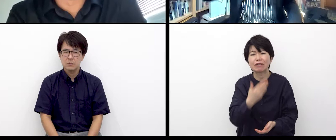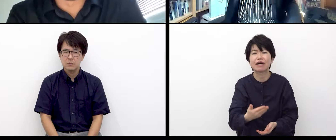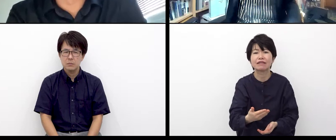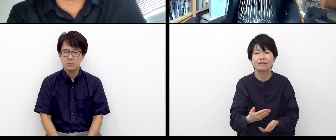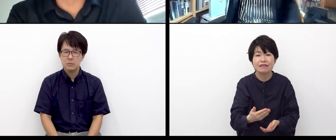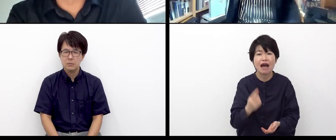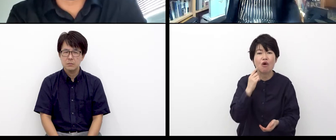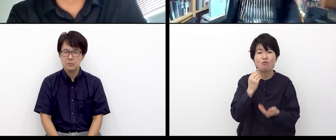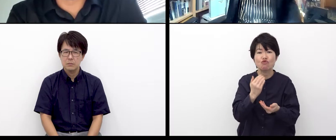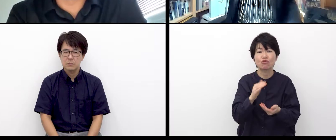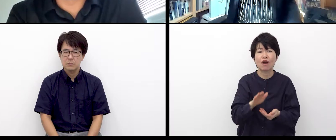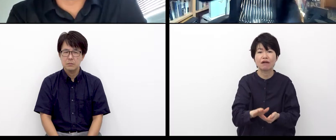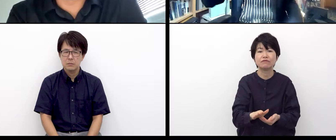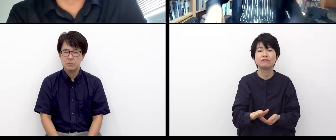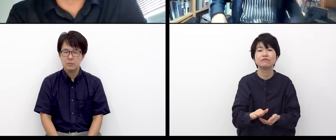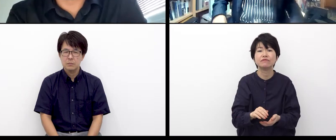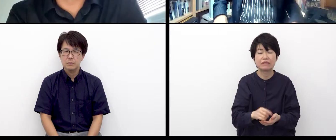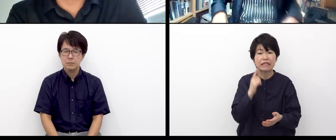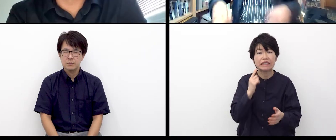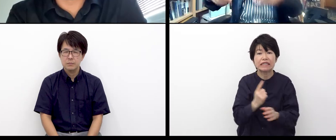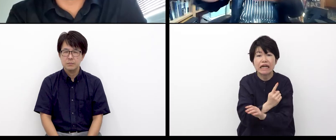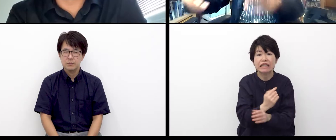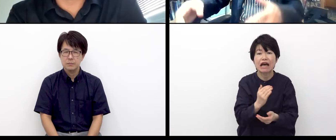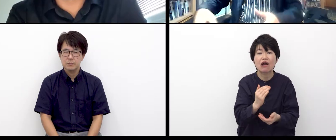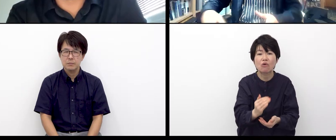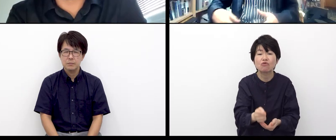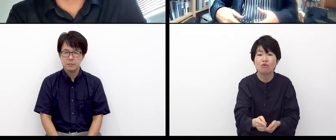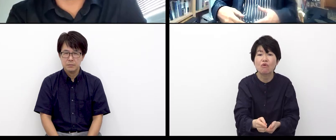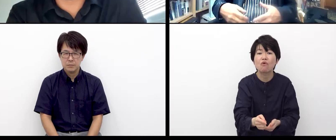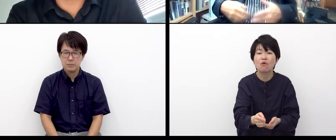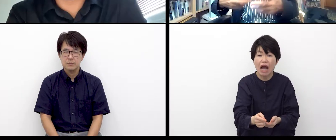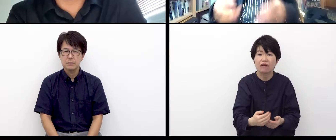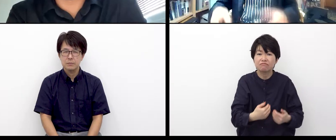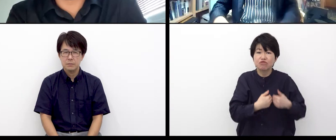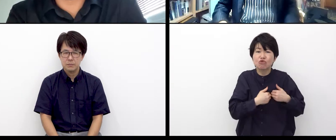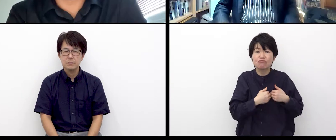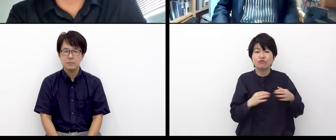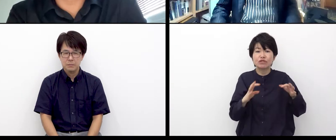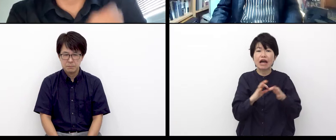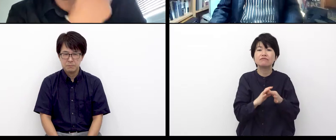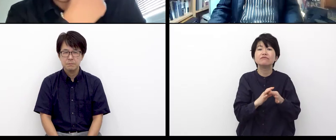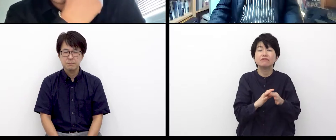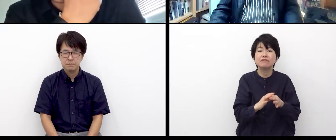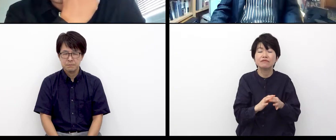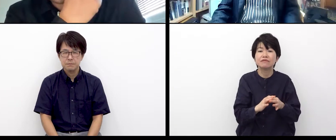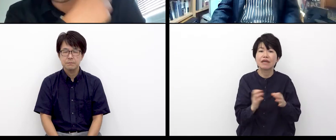Well, if such a thing happens in the communication, I think they will tell you about it.